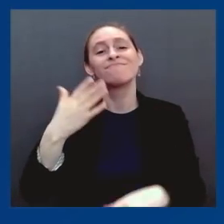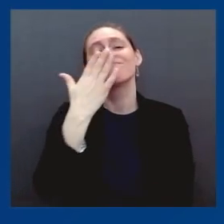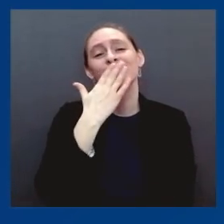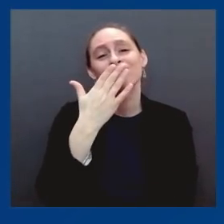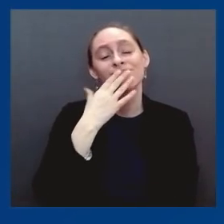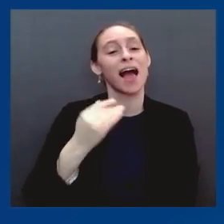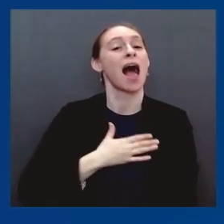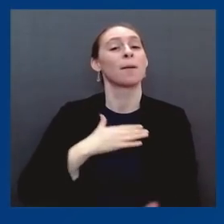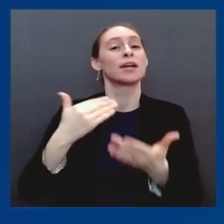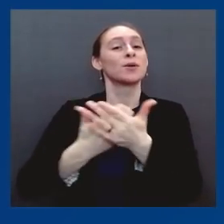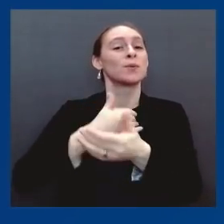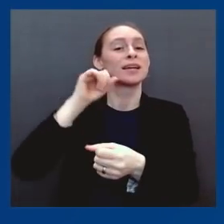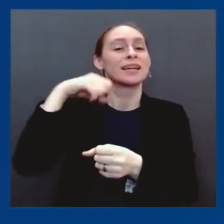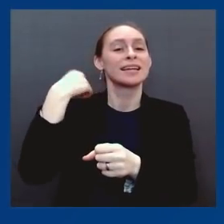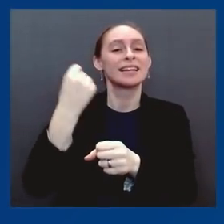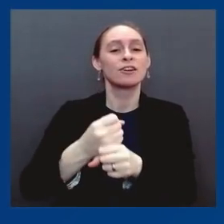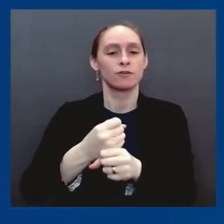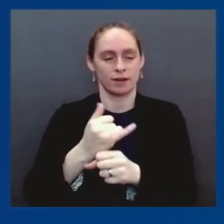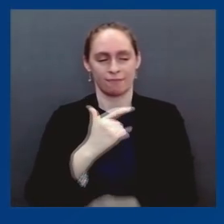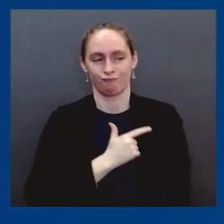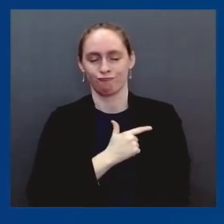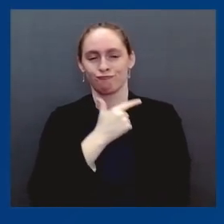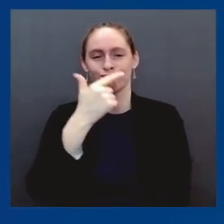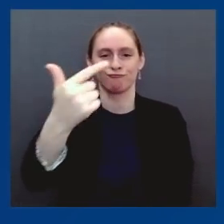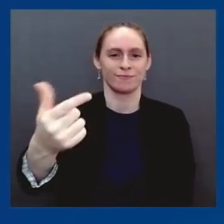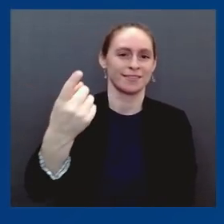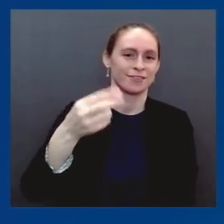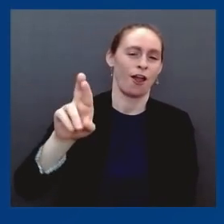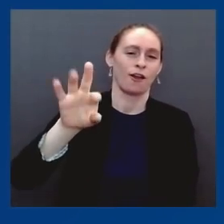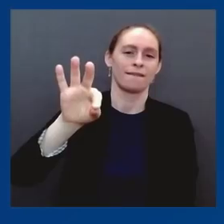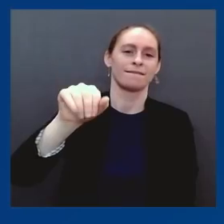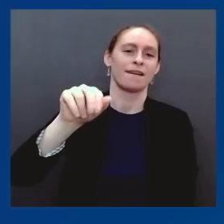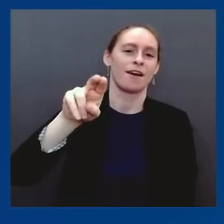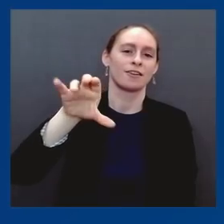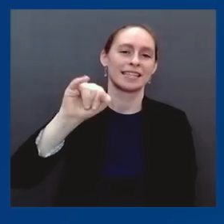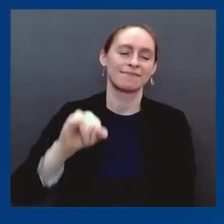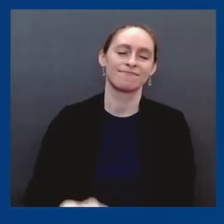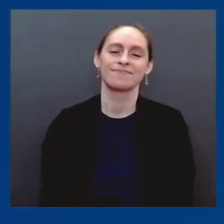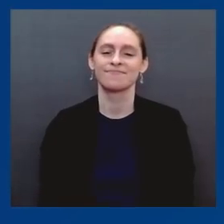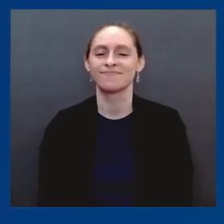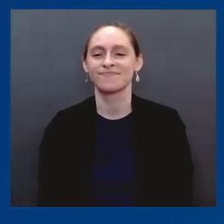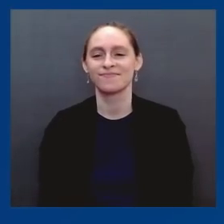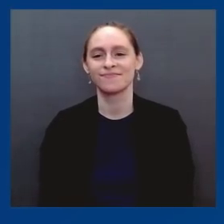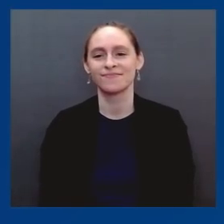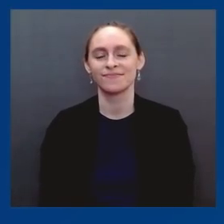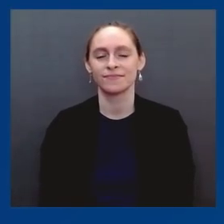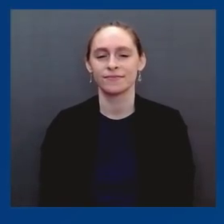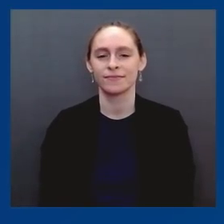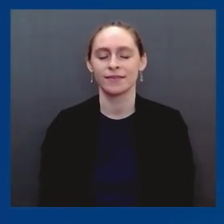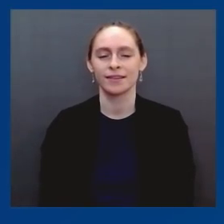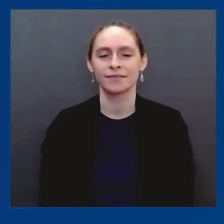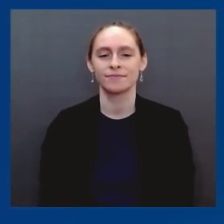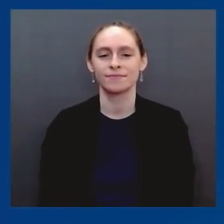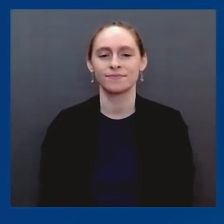I'm going to concentrate my remarks predominantly on severity or not of this disease.